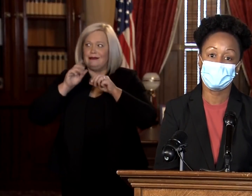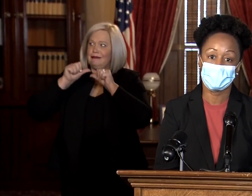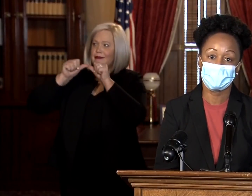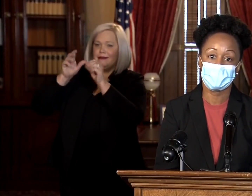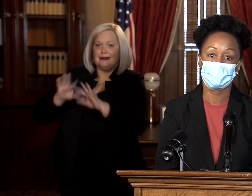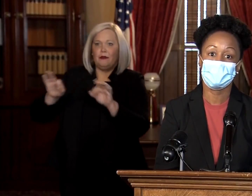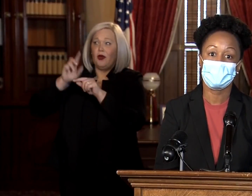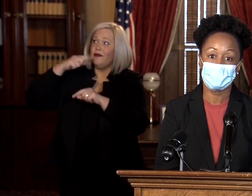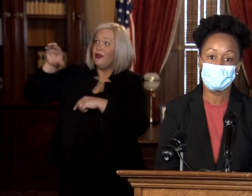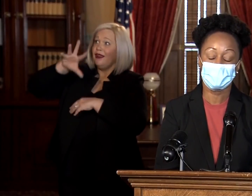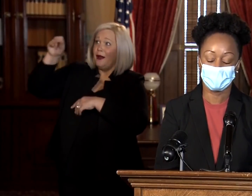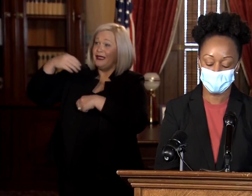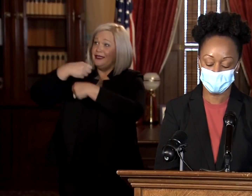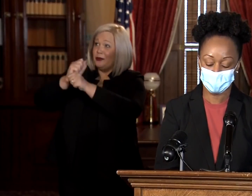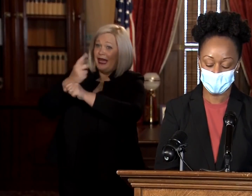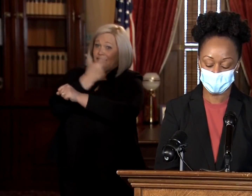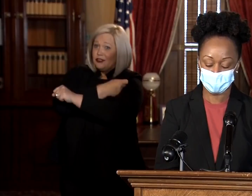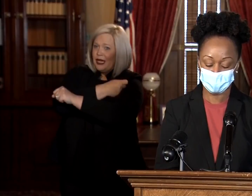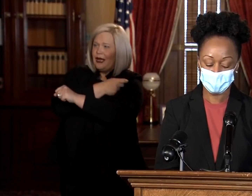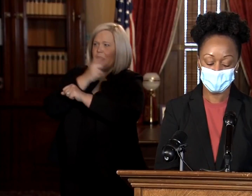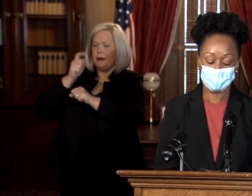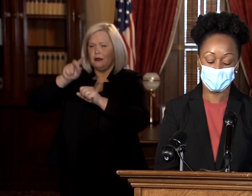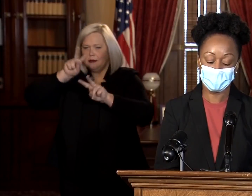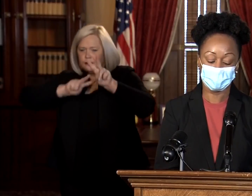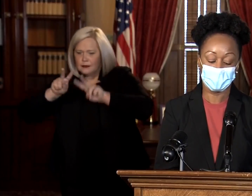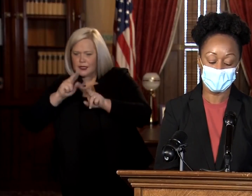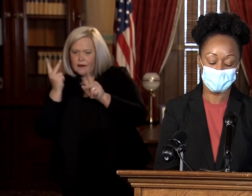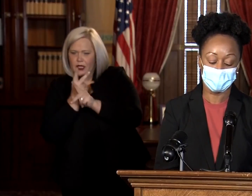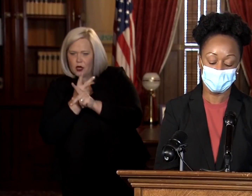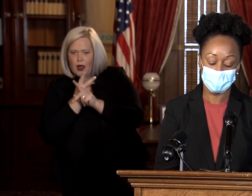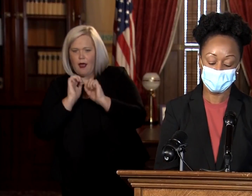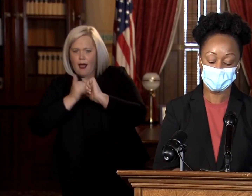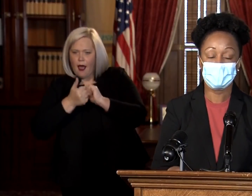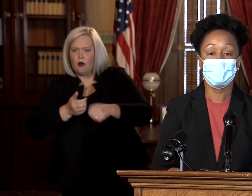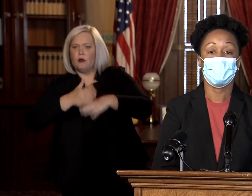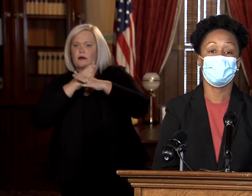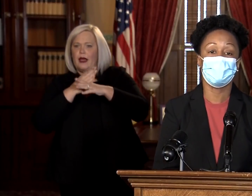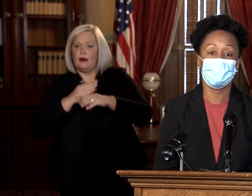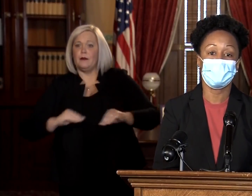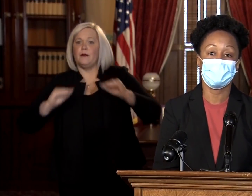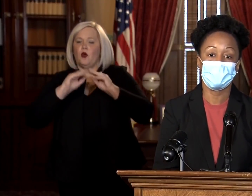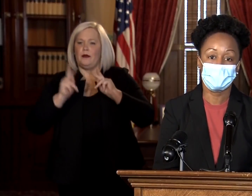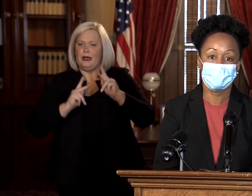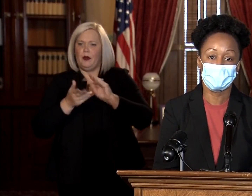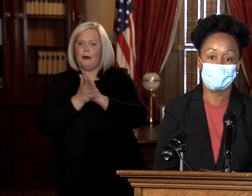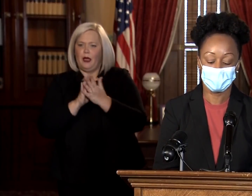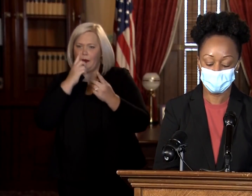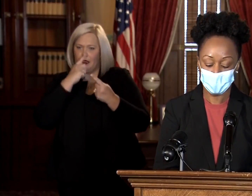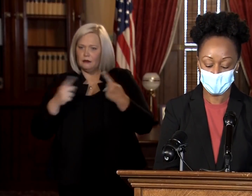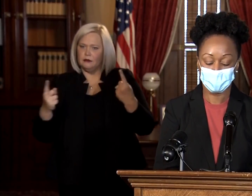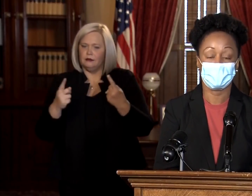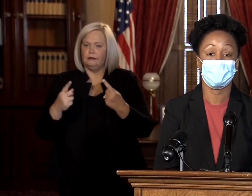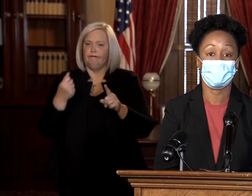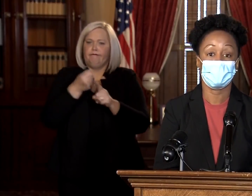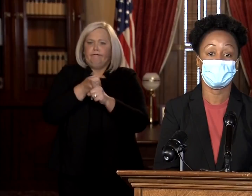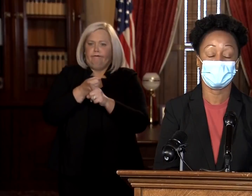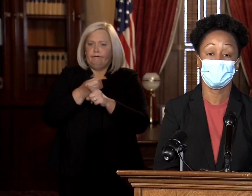seriously, and it’s important that the Vaccine manufacturers that the Vaccine manufacturers continue to evaluate any continue to evaluate any allergic reactions so they can allergic reactions so they can find out the cause and prevent